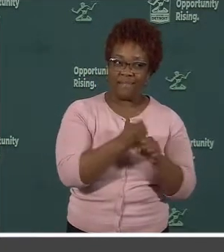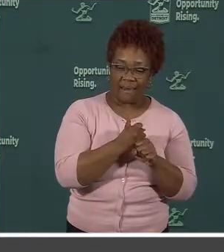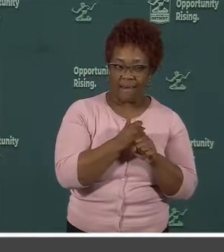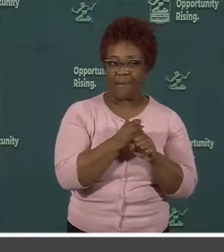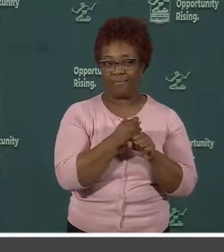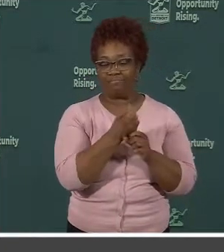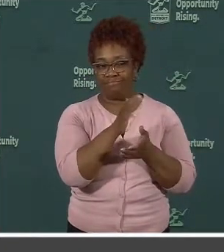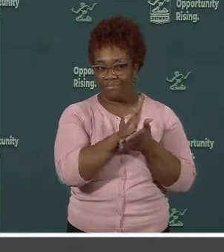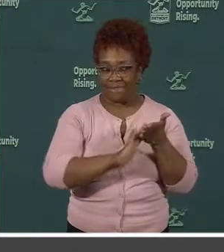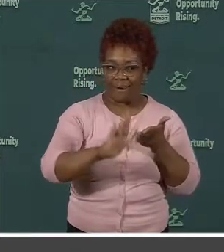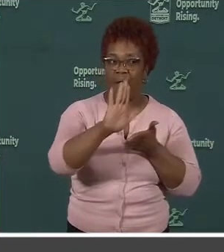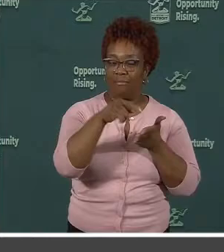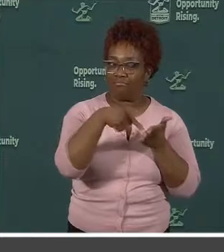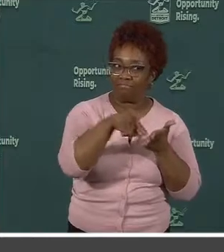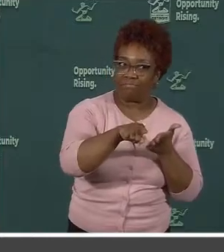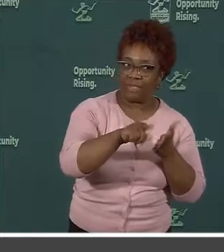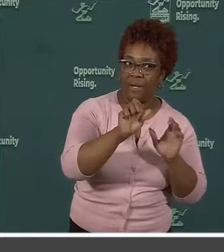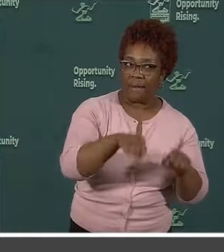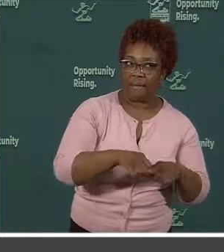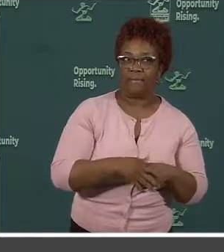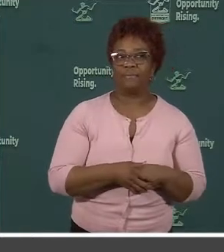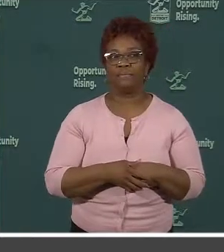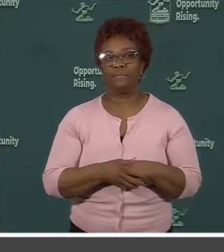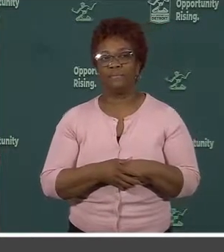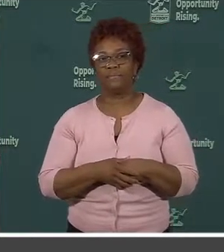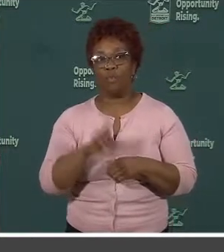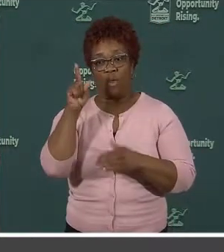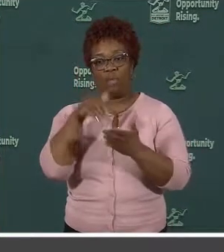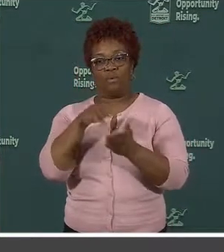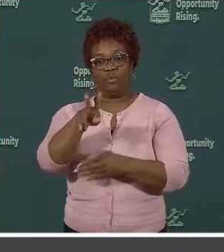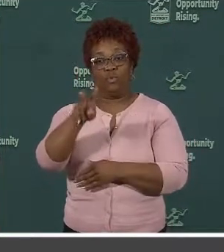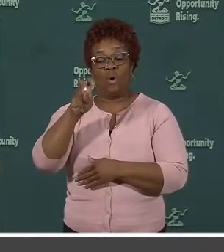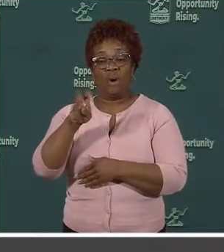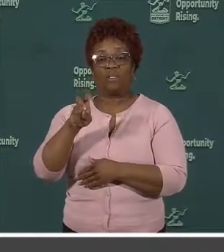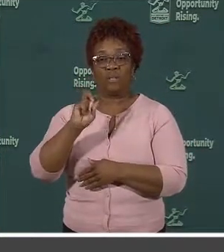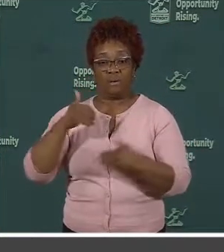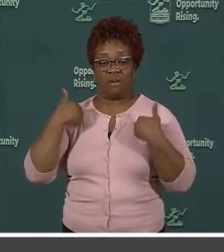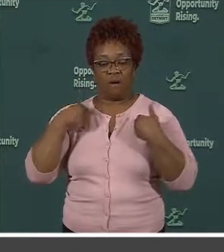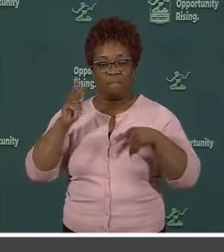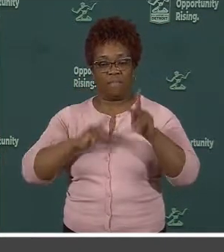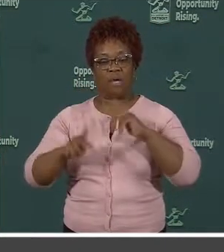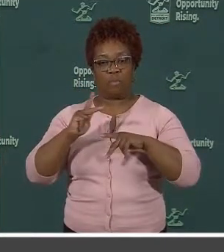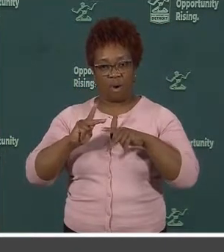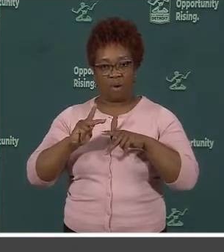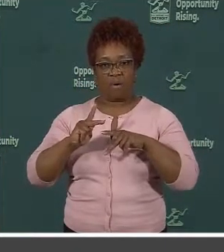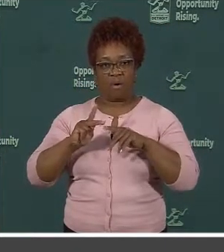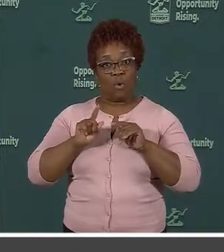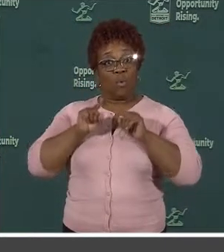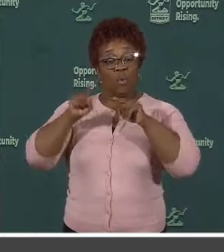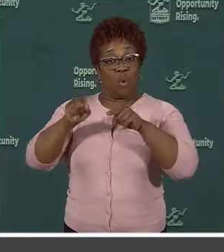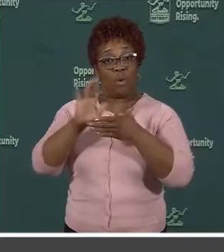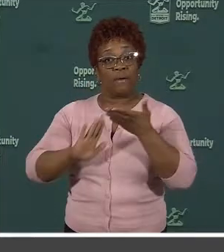HUNDRED OF OUR YOUNG PEOPLE ARE ATTENDING COLLEGE TODAY WITH SCHOLARSHIP FUNDS FROM THE